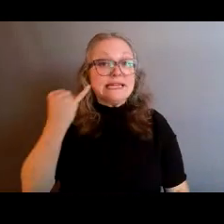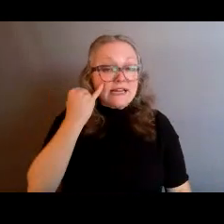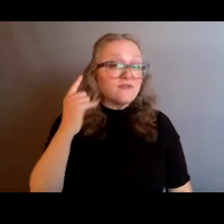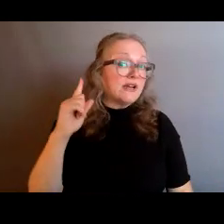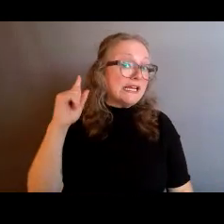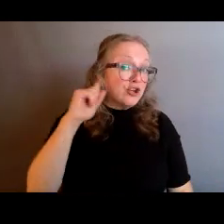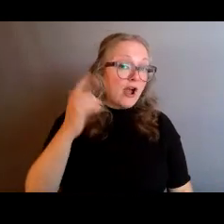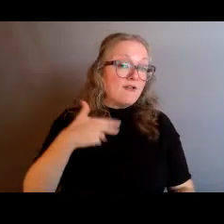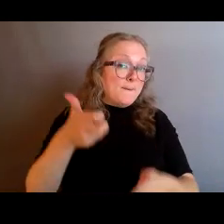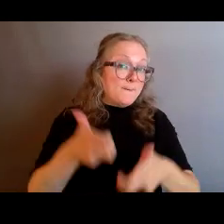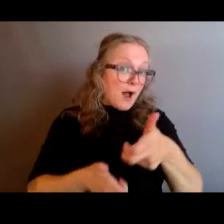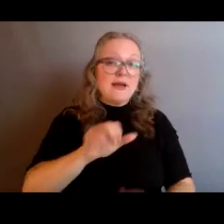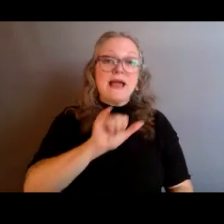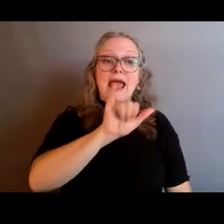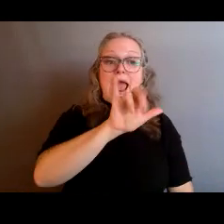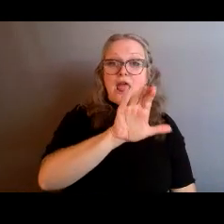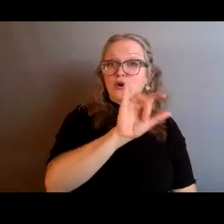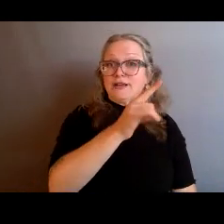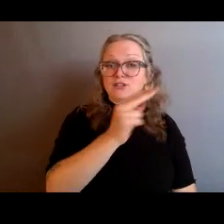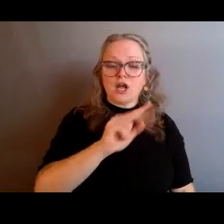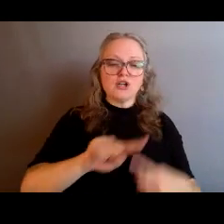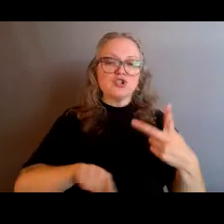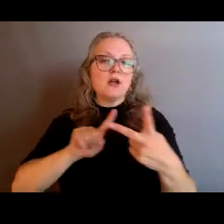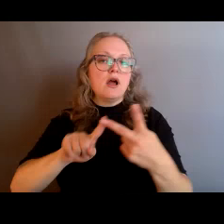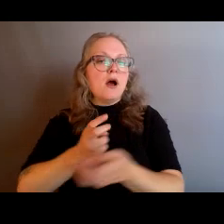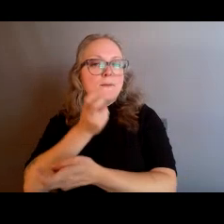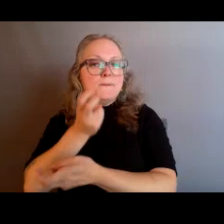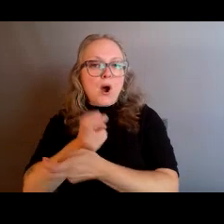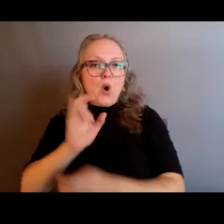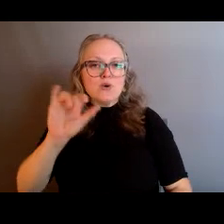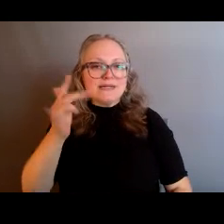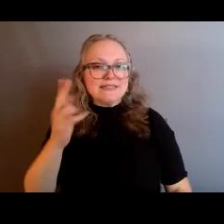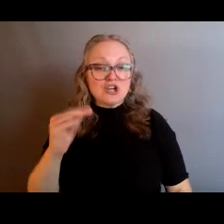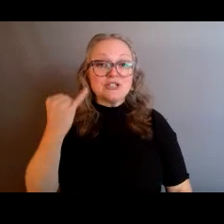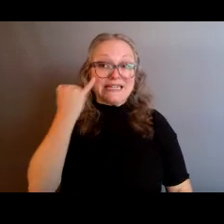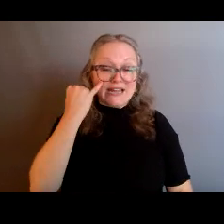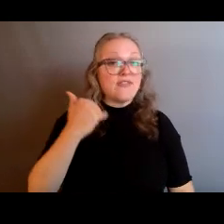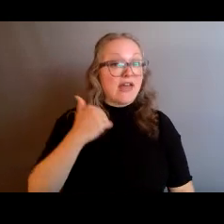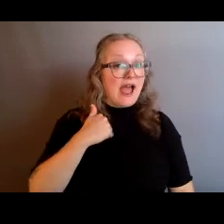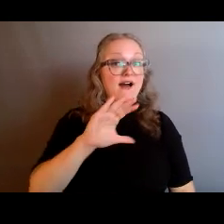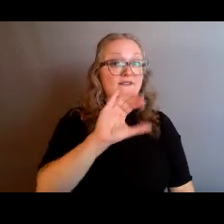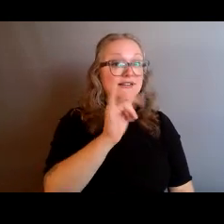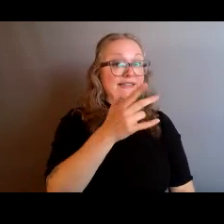bone conduction, if they have a conductive or mixed loss, will not be the same.